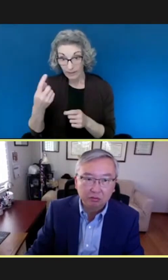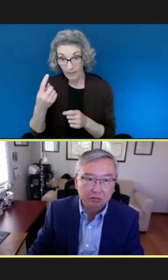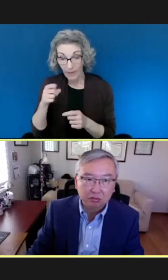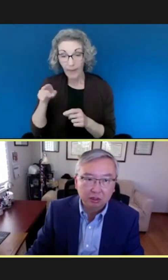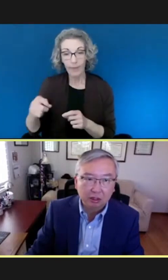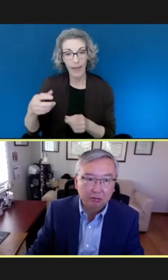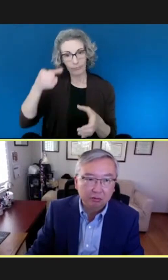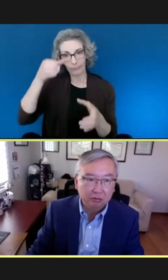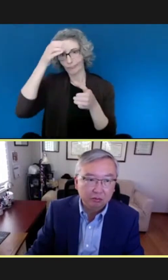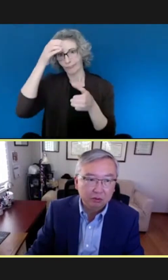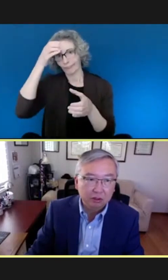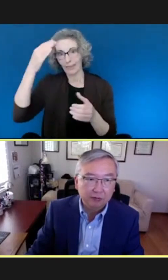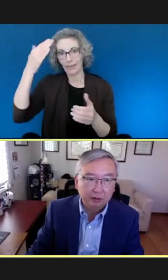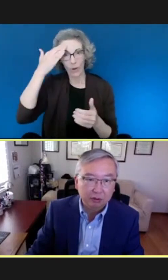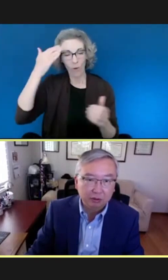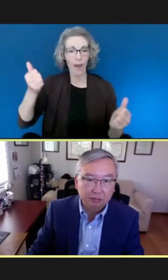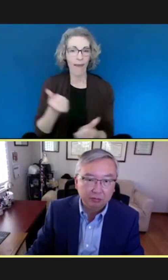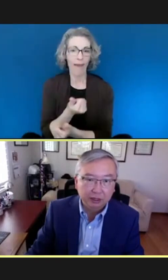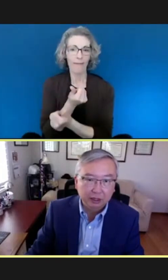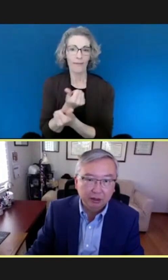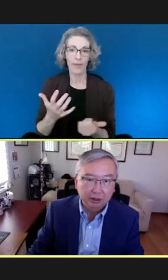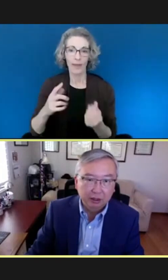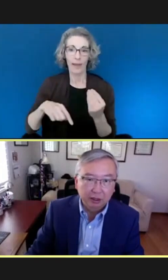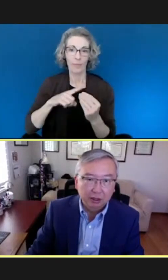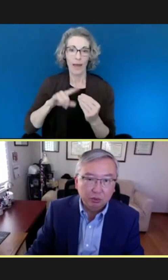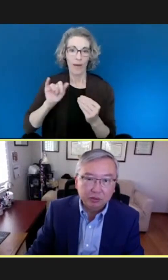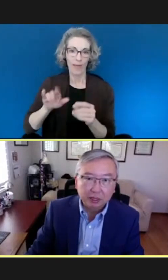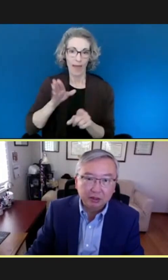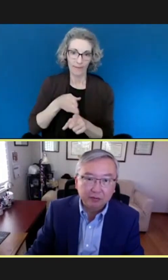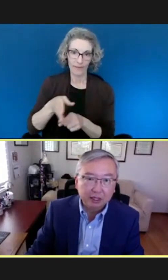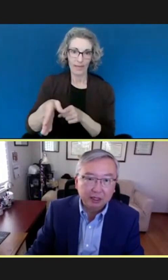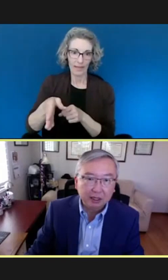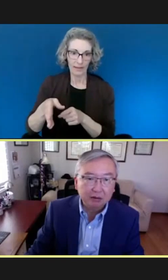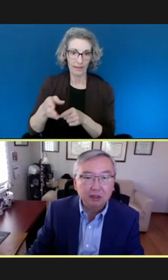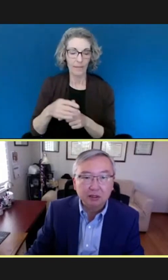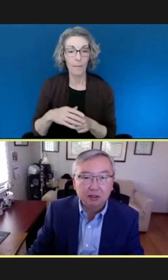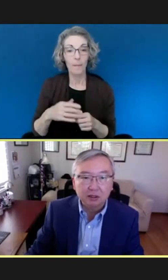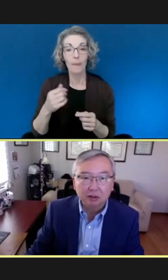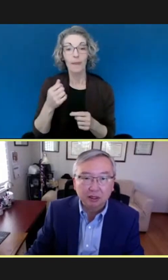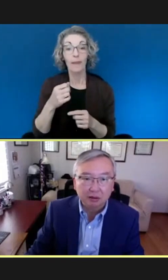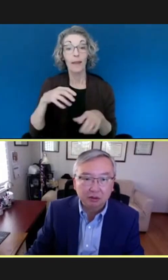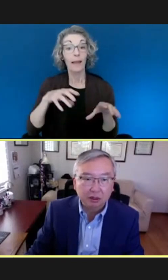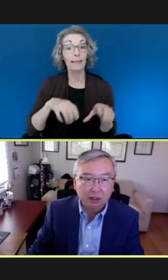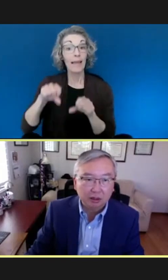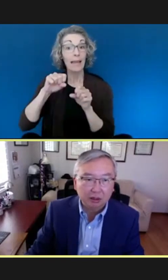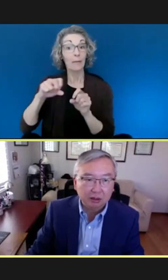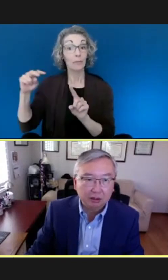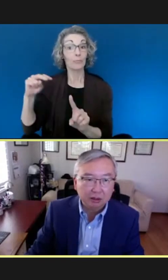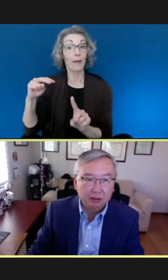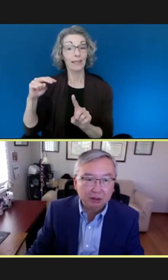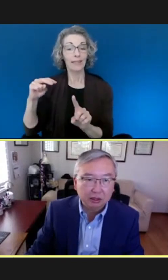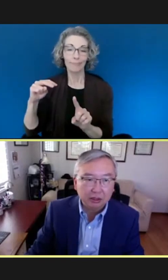they would know everything about the field. Perspective taking is not their natural tendency,